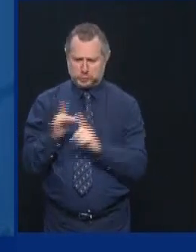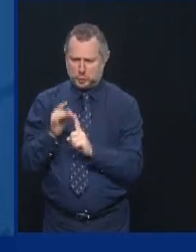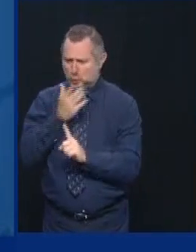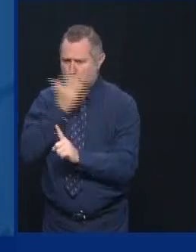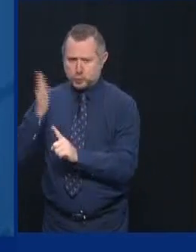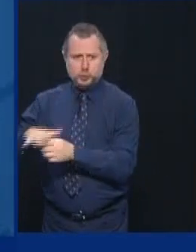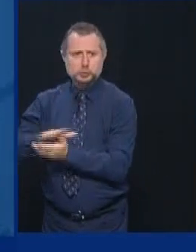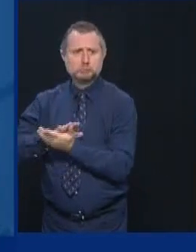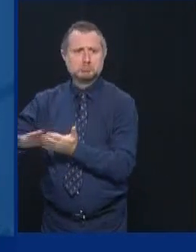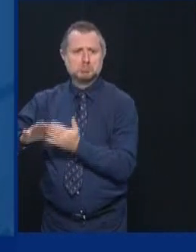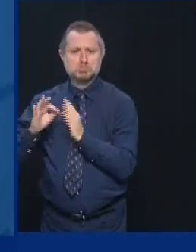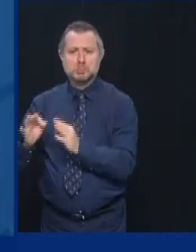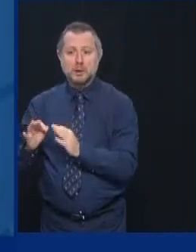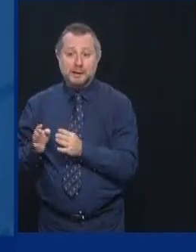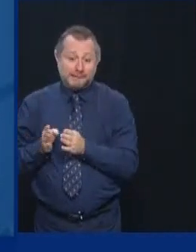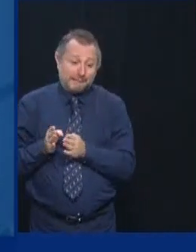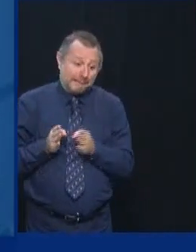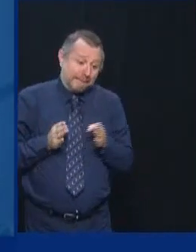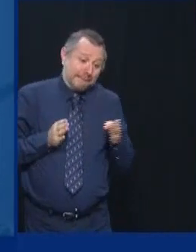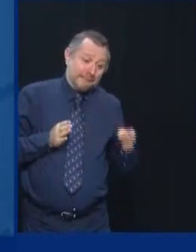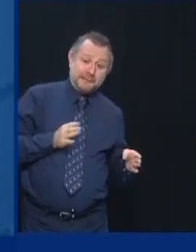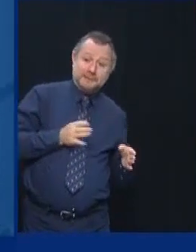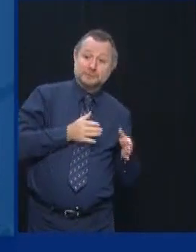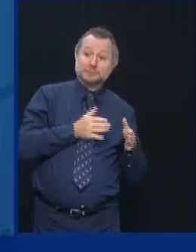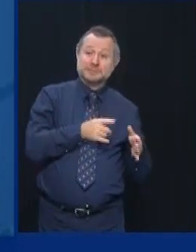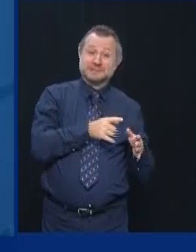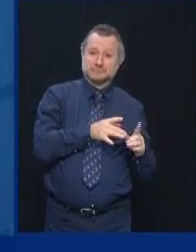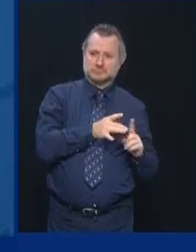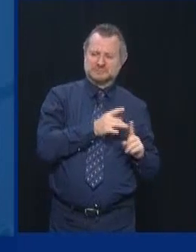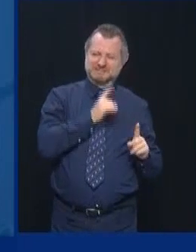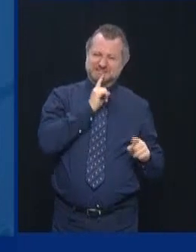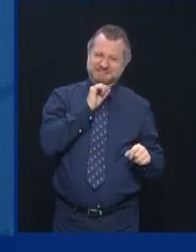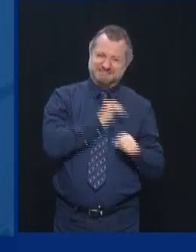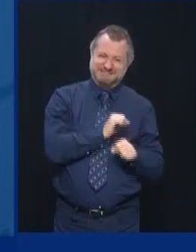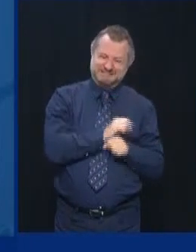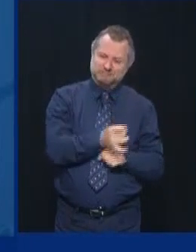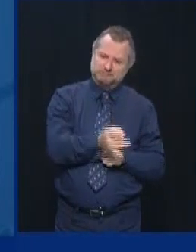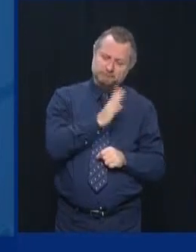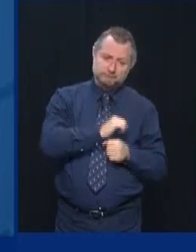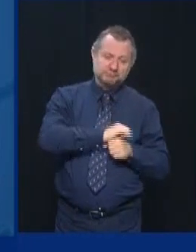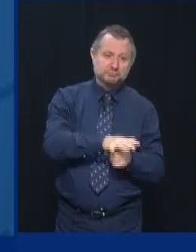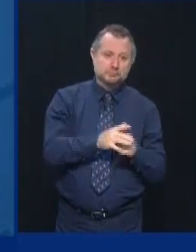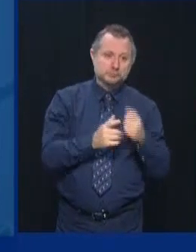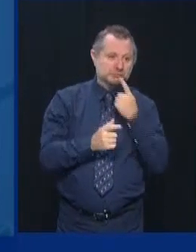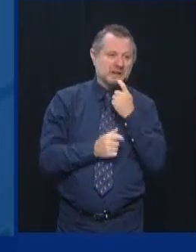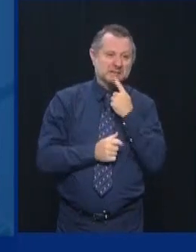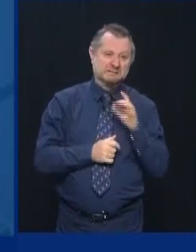BY ADDRESS. YOUR AREAS IN THAT ZIP CODE THAT AREN'T INFECTED.